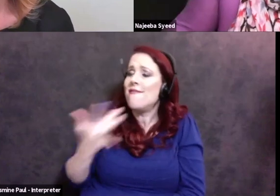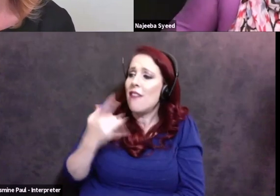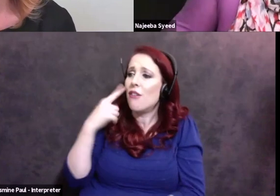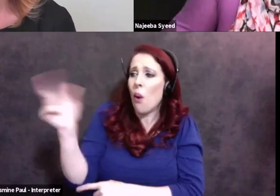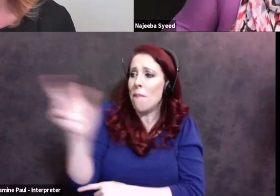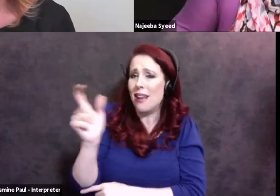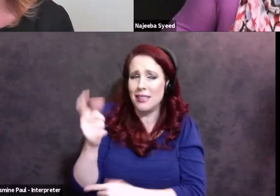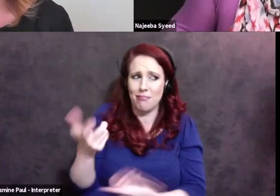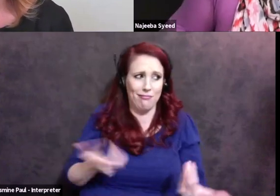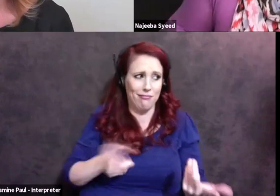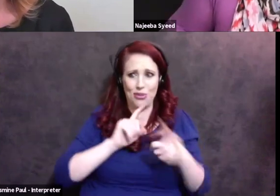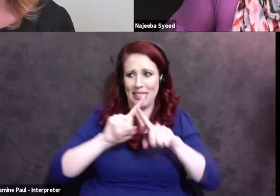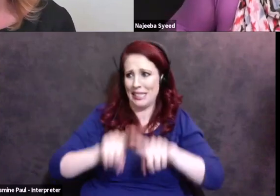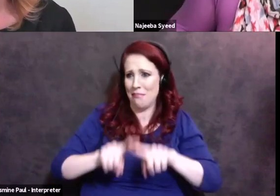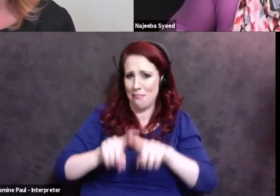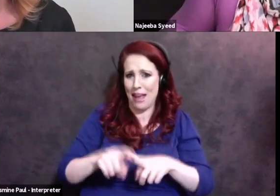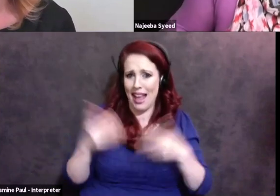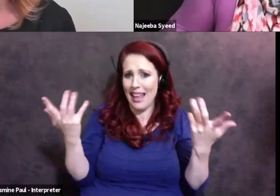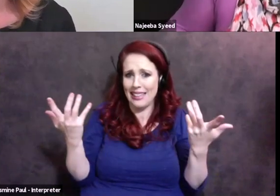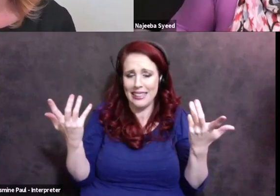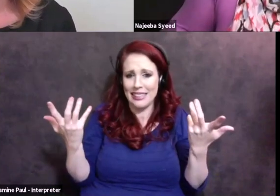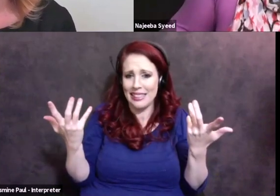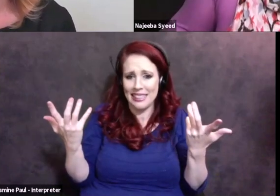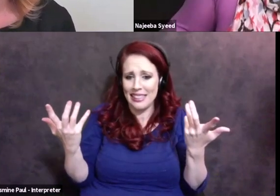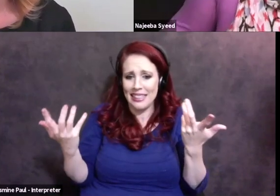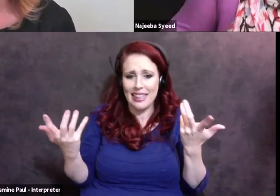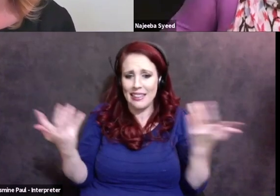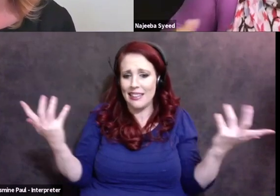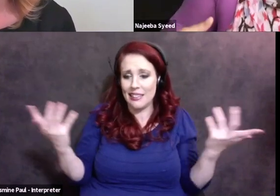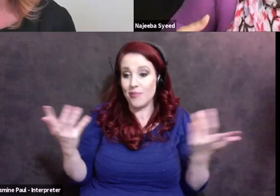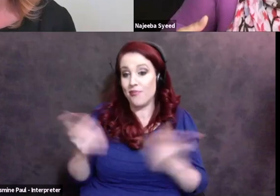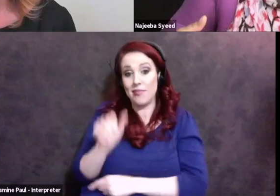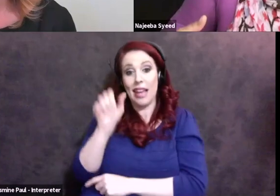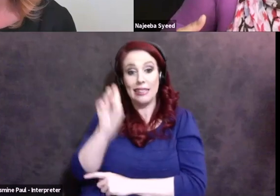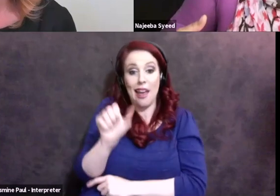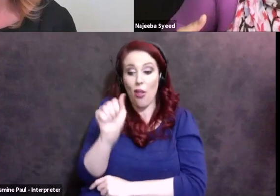depends, what we bring to a south Asian home may be very different than what someone would